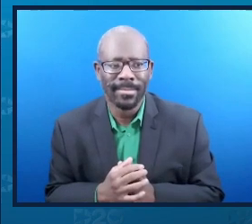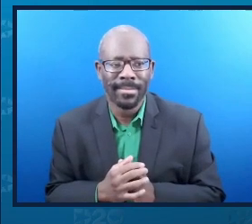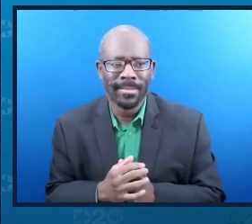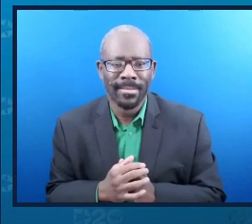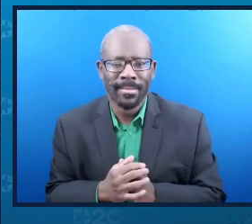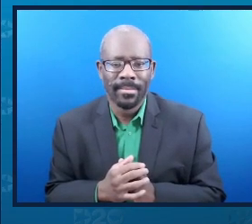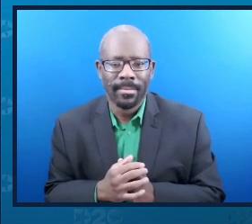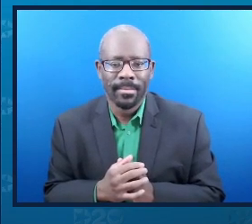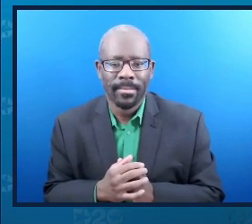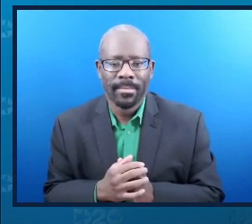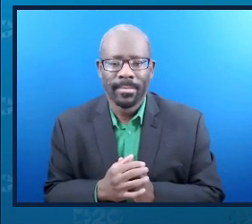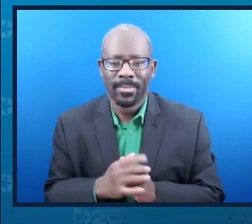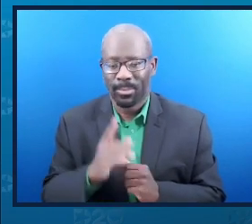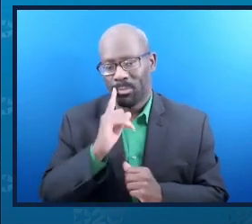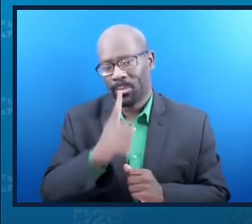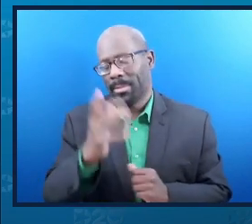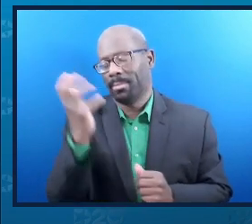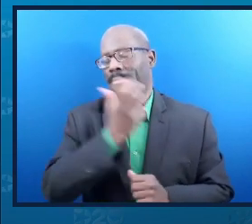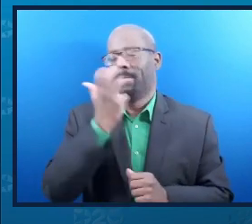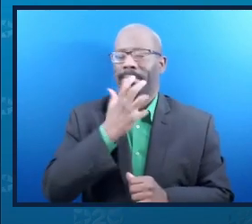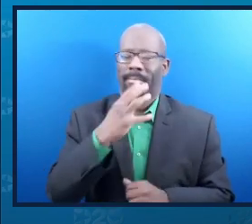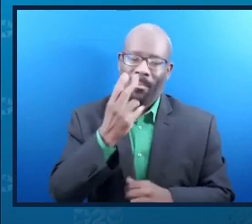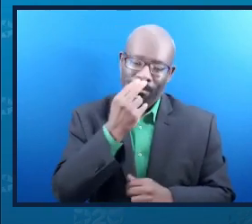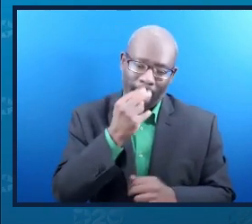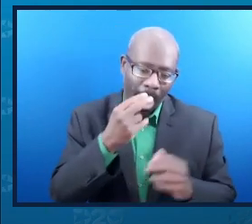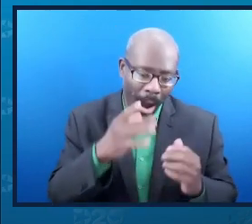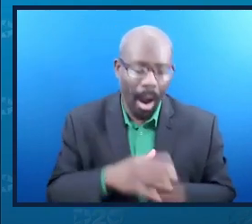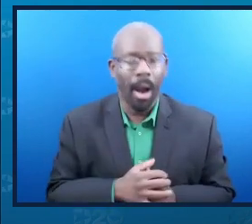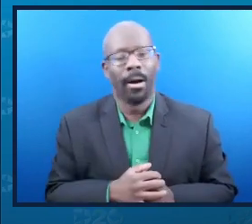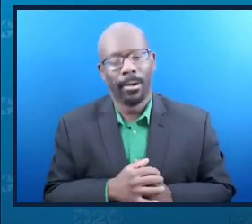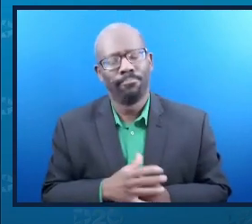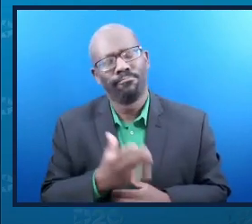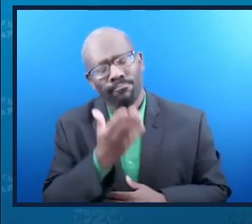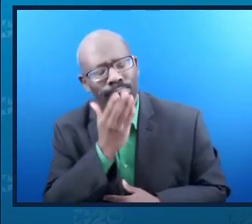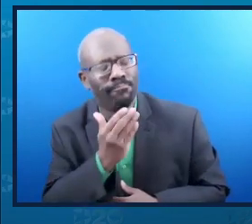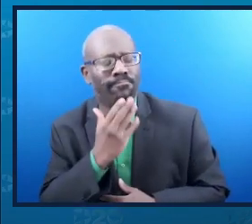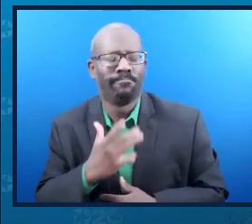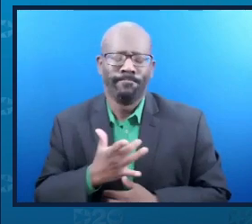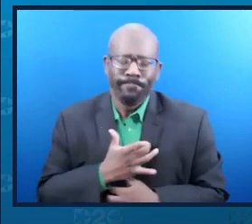HE WAS GOOD HUMOR. HE WAS SENSITIVE.